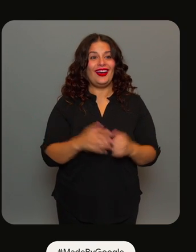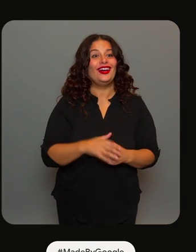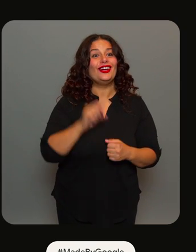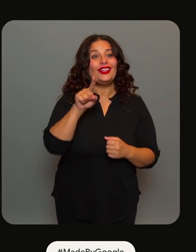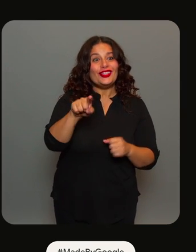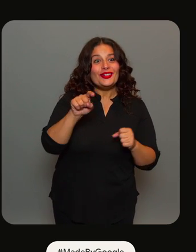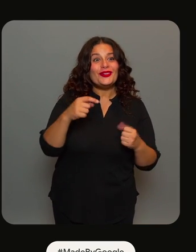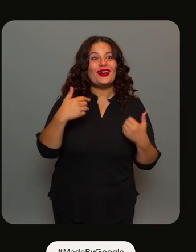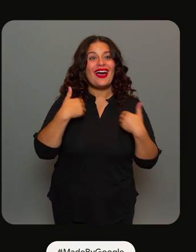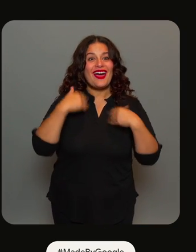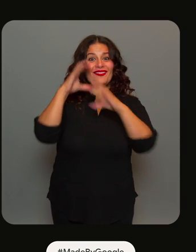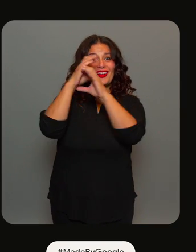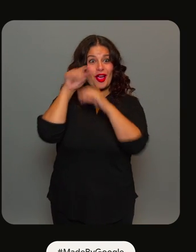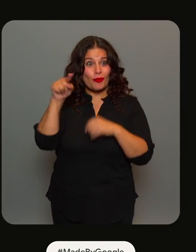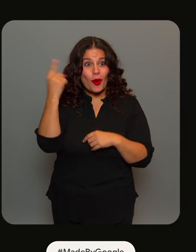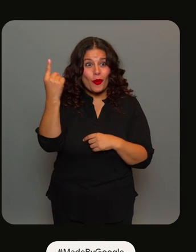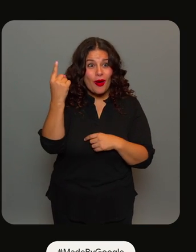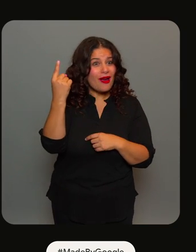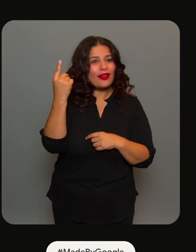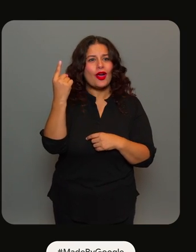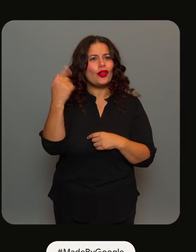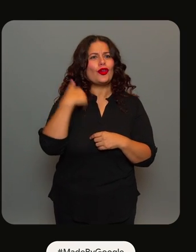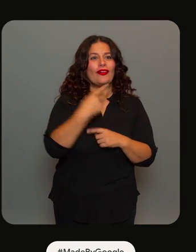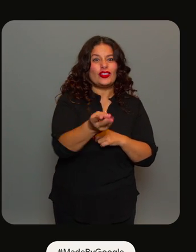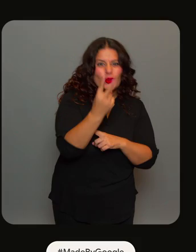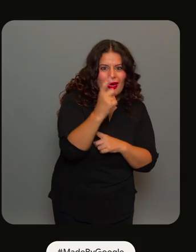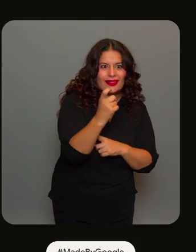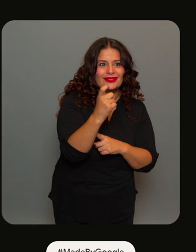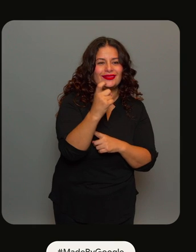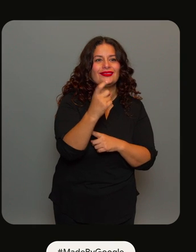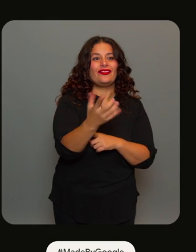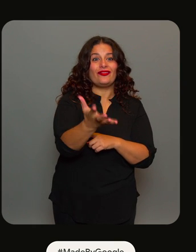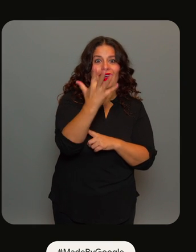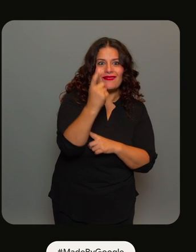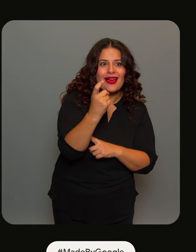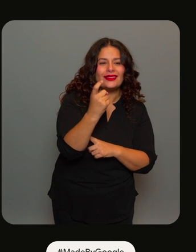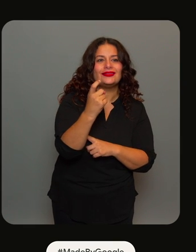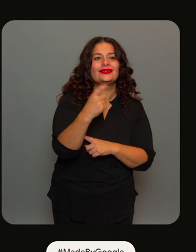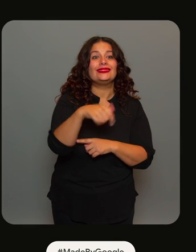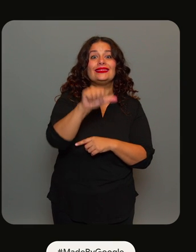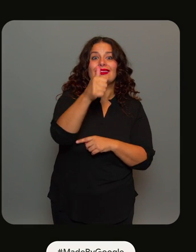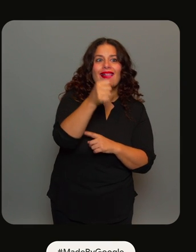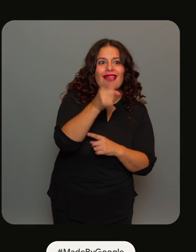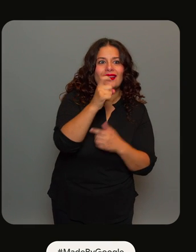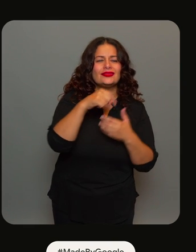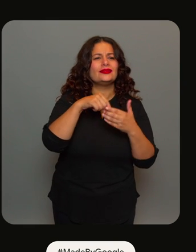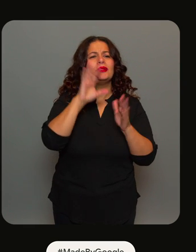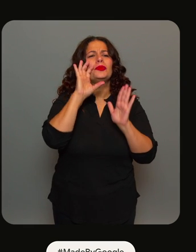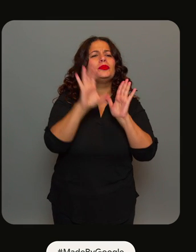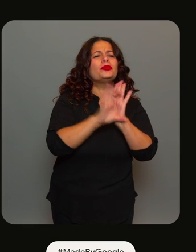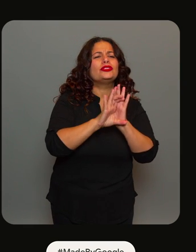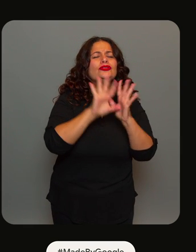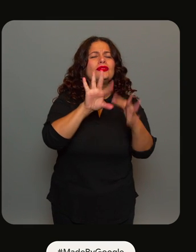telephoto camera. You get a 2x, a 5x and a 10x helping you capture amazing